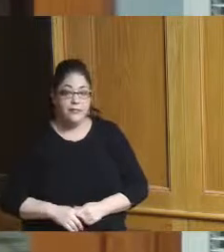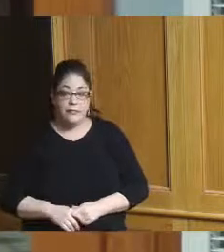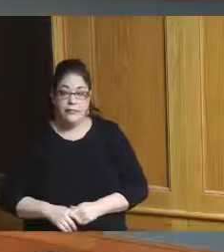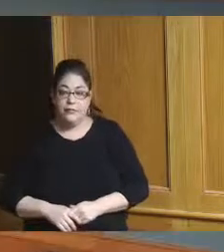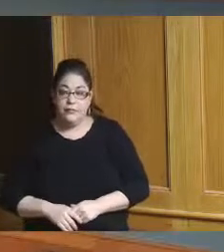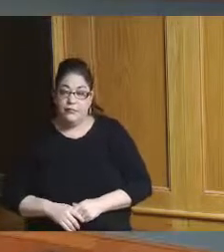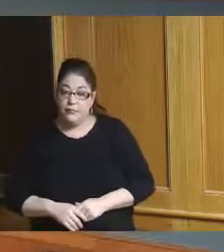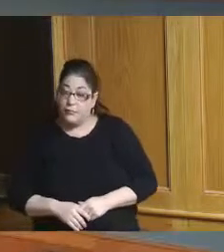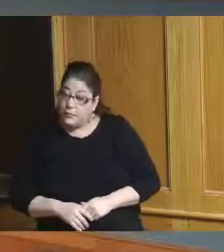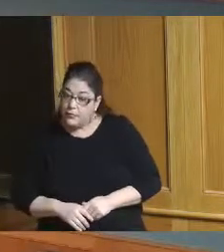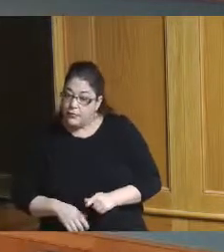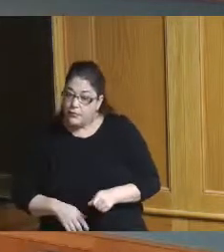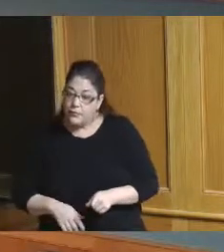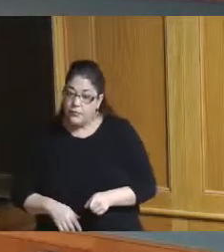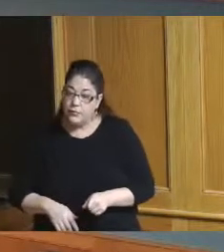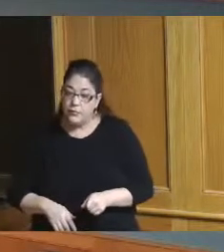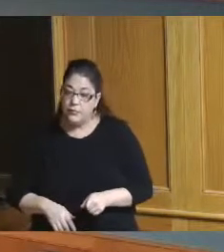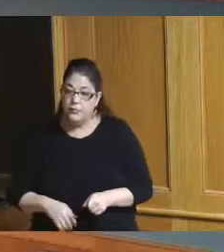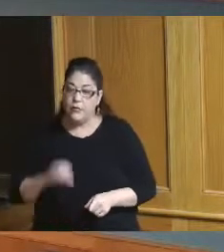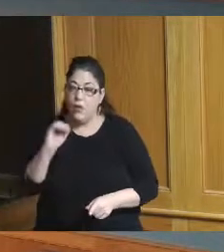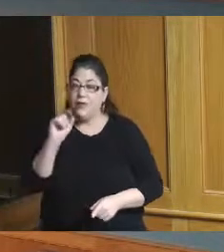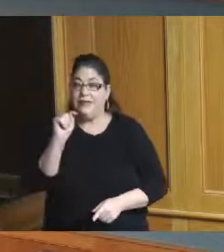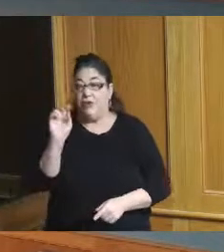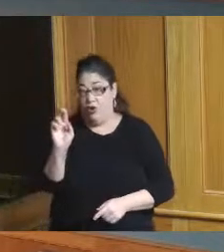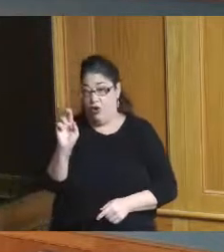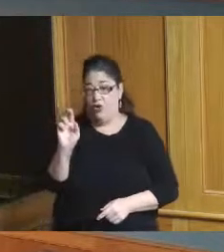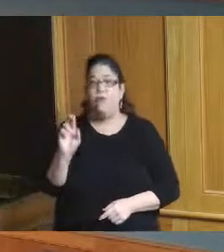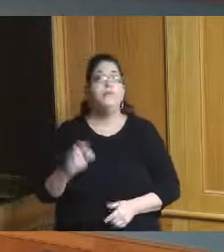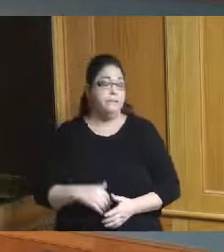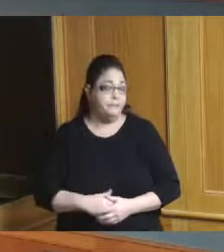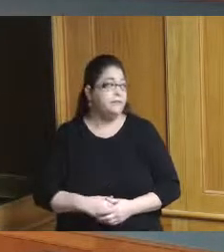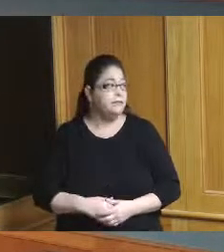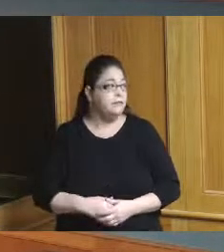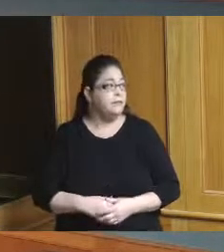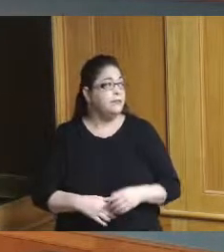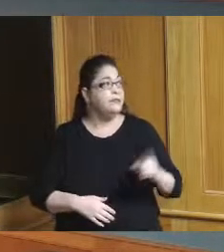okay with no discussion coming forward I'd like to make a motion to adopt item number four